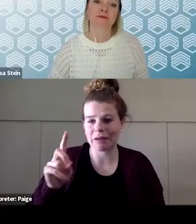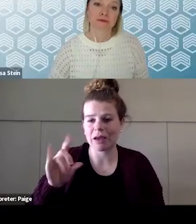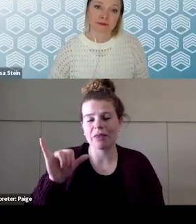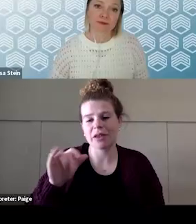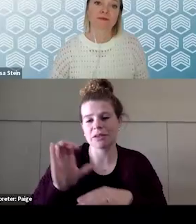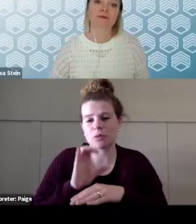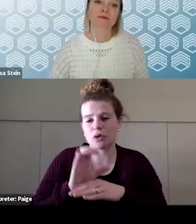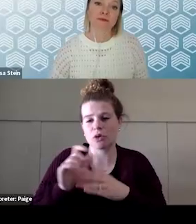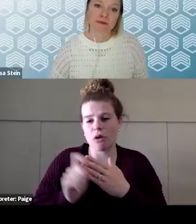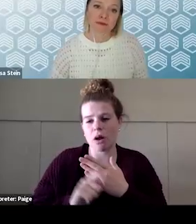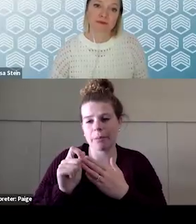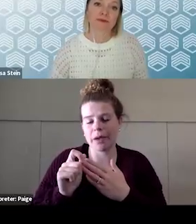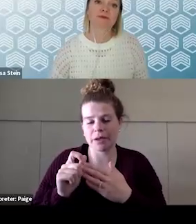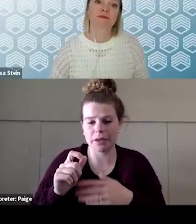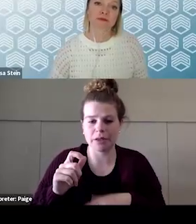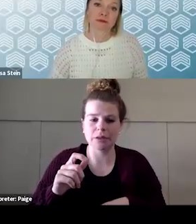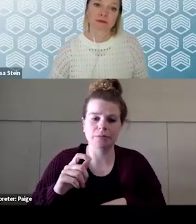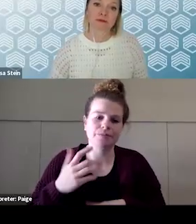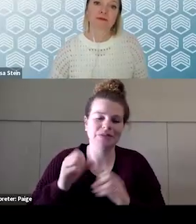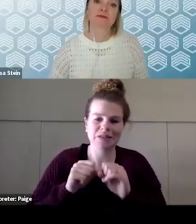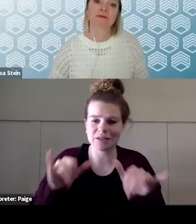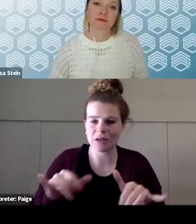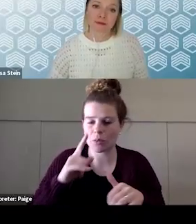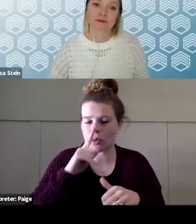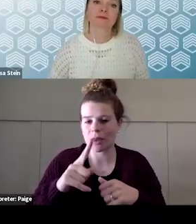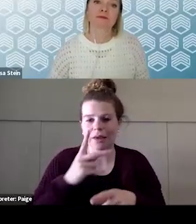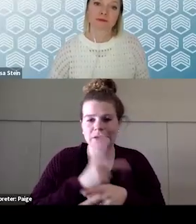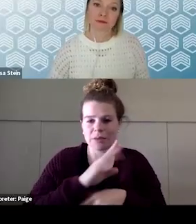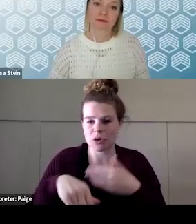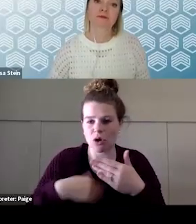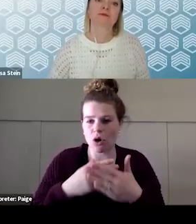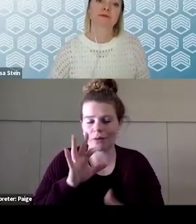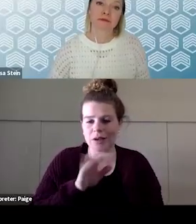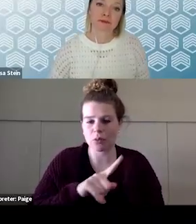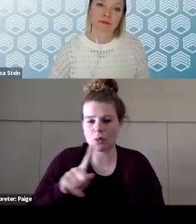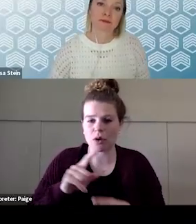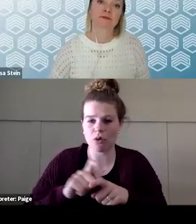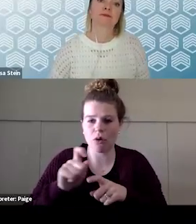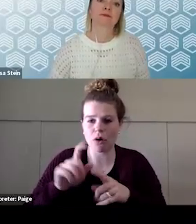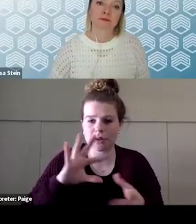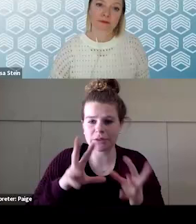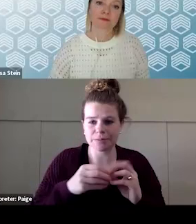that houses all of the 911 calls within the city of Durham, but in particular, for our program.